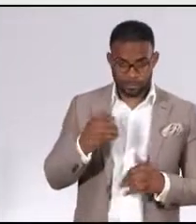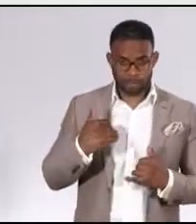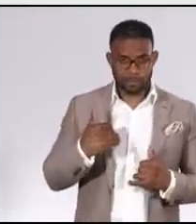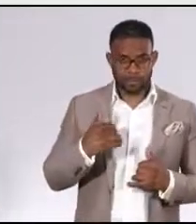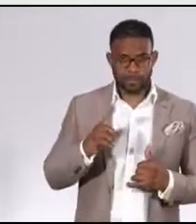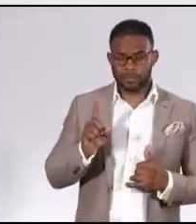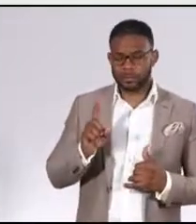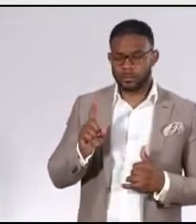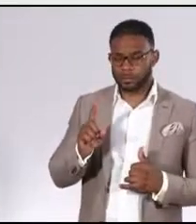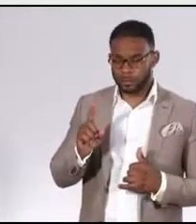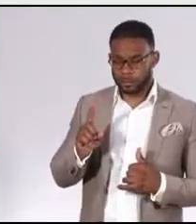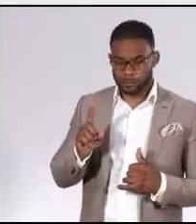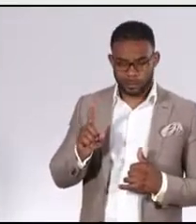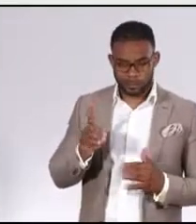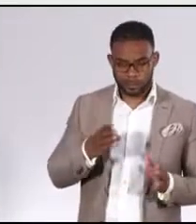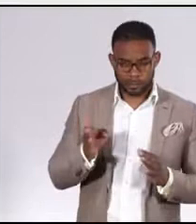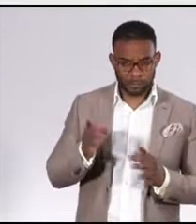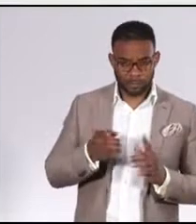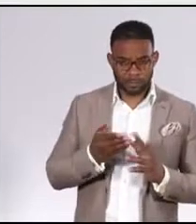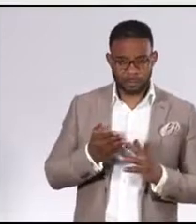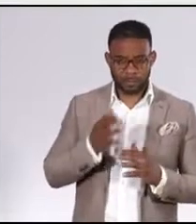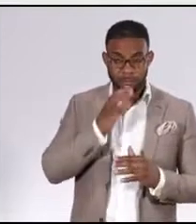it was shifted to the older age ranges.